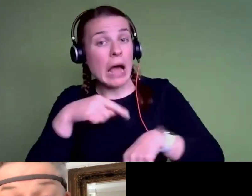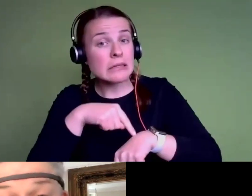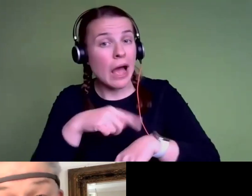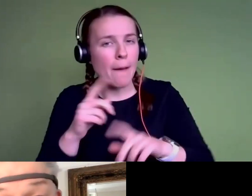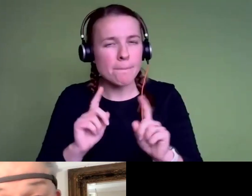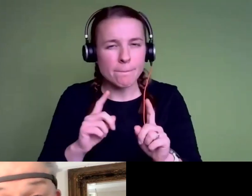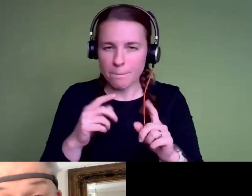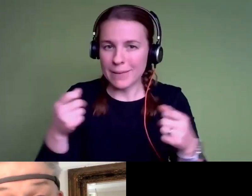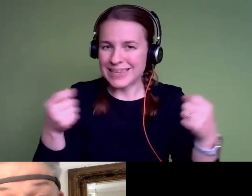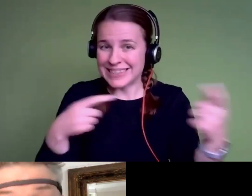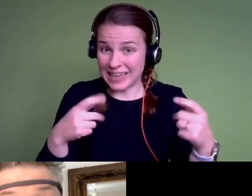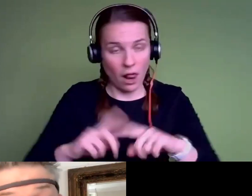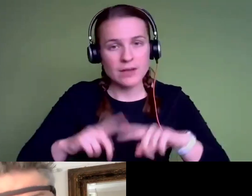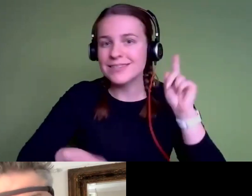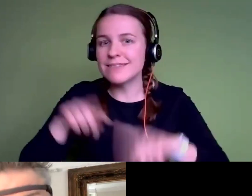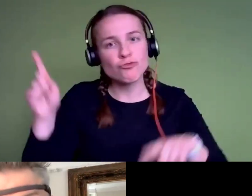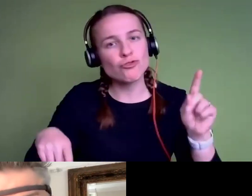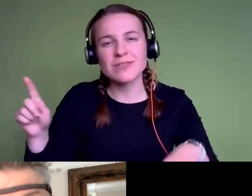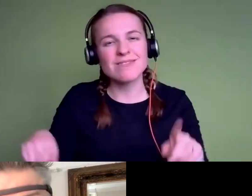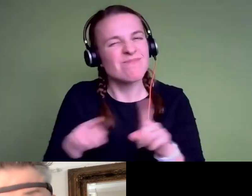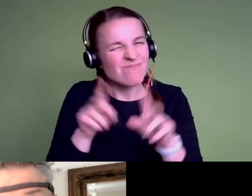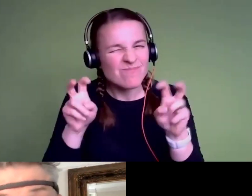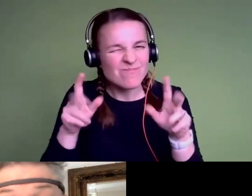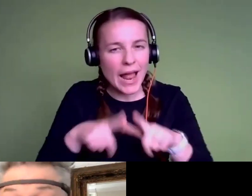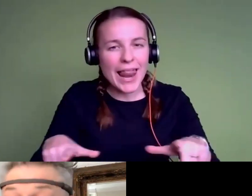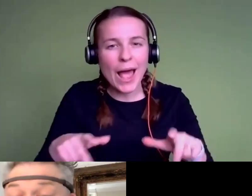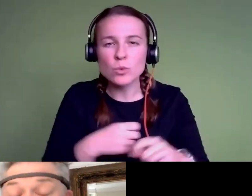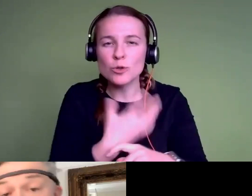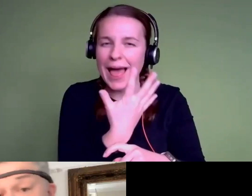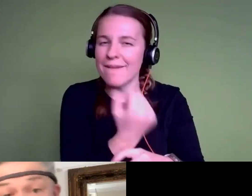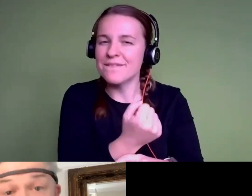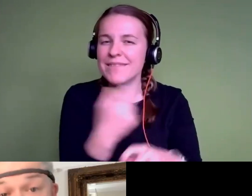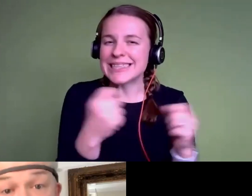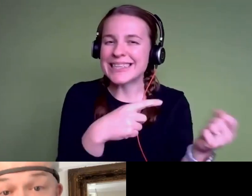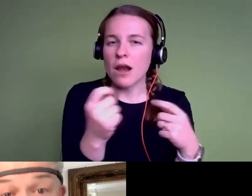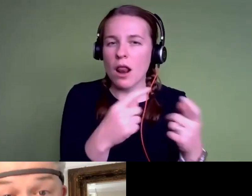outside a house, whether it is thirsty , whether it is night time … No single